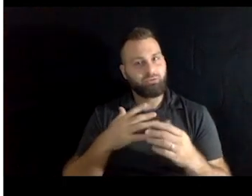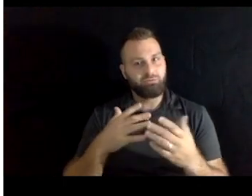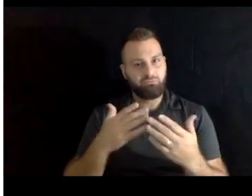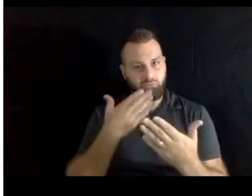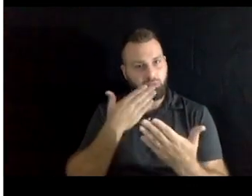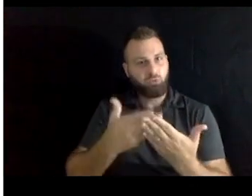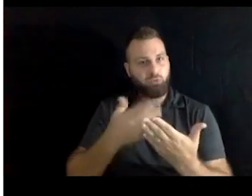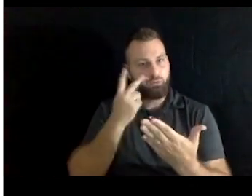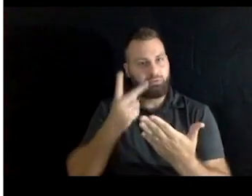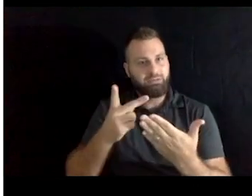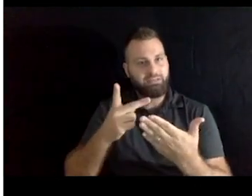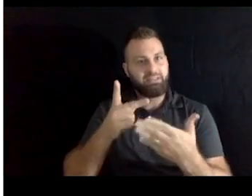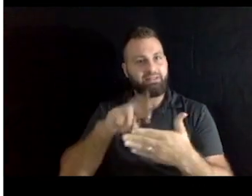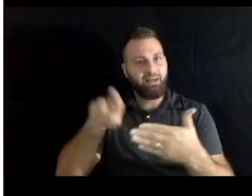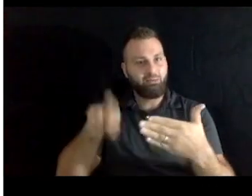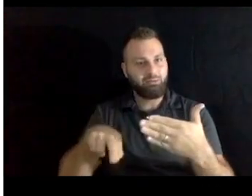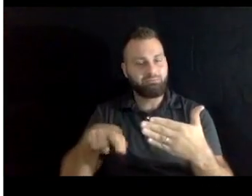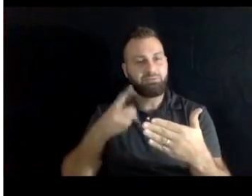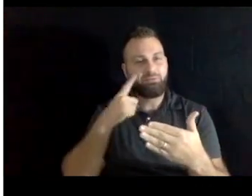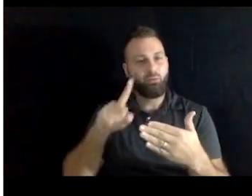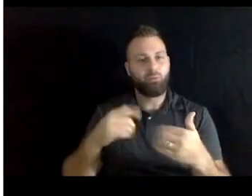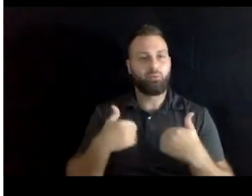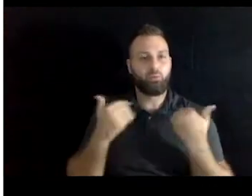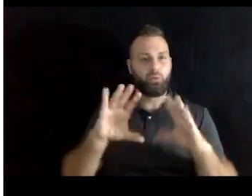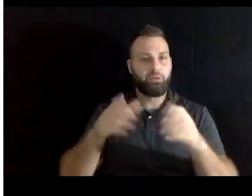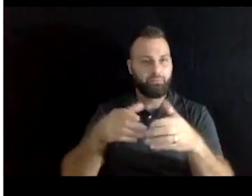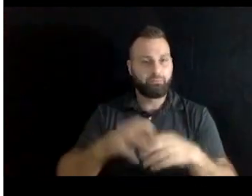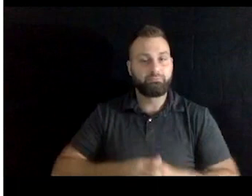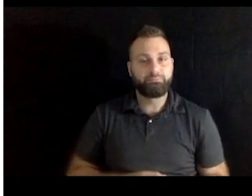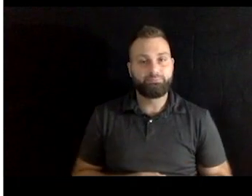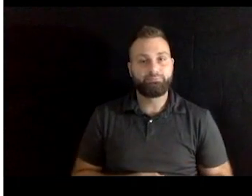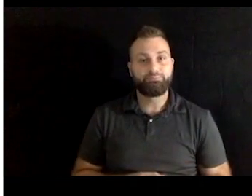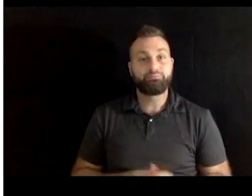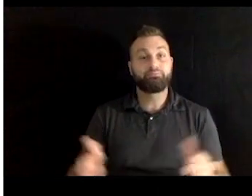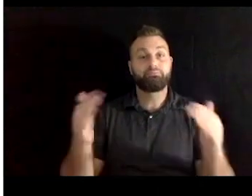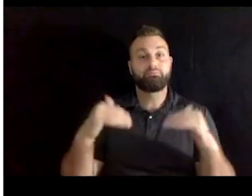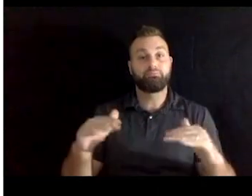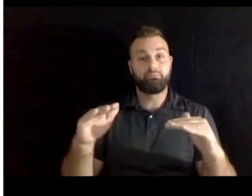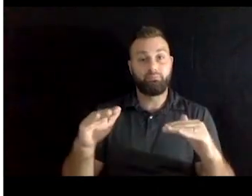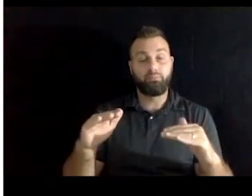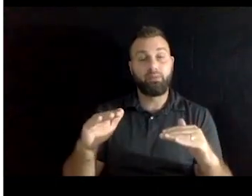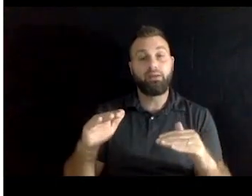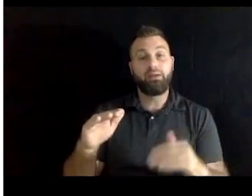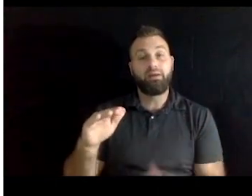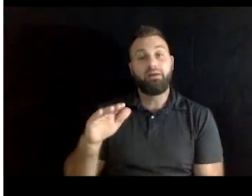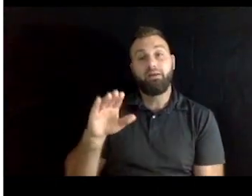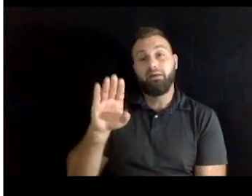of outcomes among these youth. Now on to the benefit offset. National demonstration or bond.